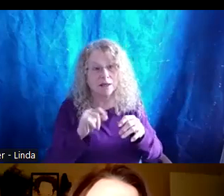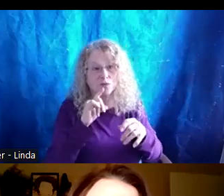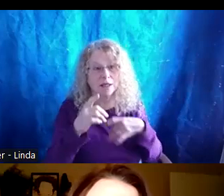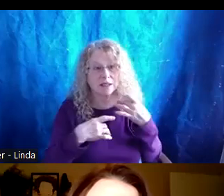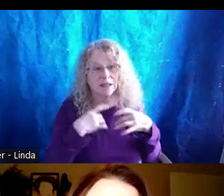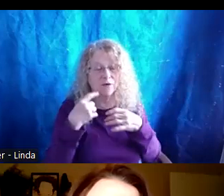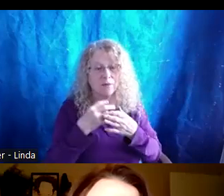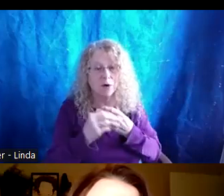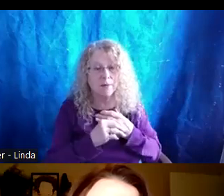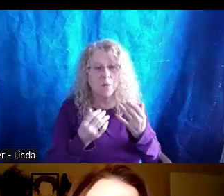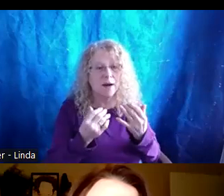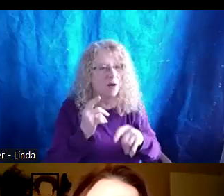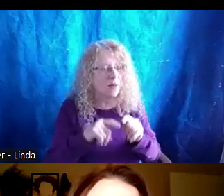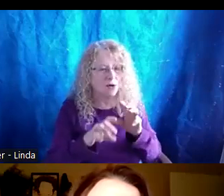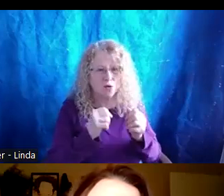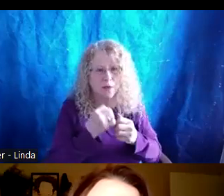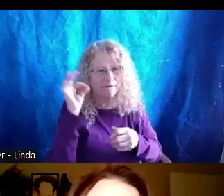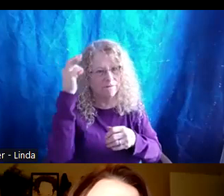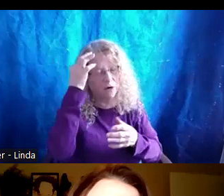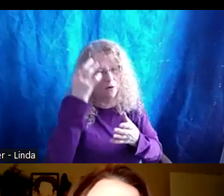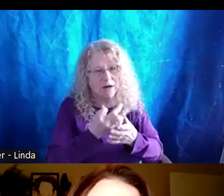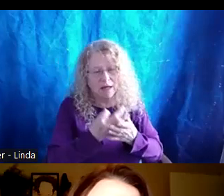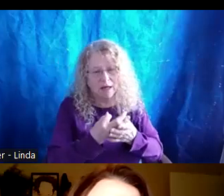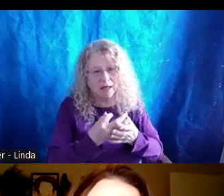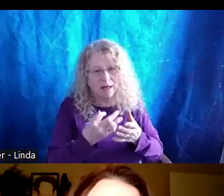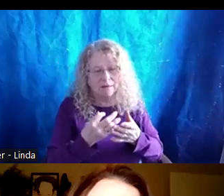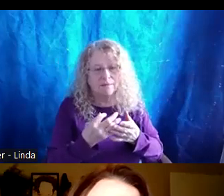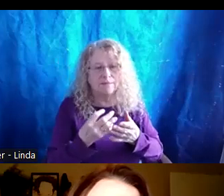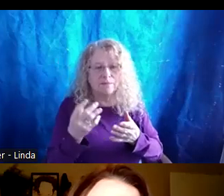WE CURRENTLY CAN'T DO IT WITH THE FEDERAL FUNDING SOURCE THAT WE HAVE, SO WE HAVE TO